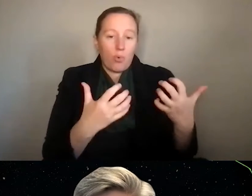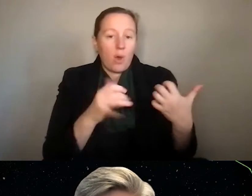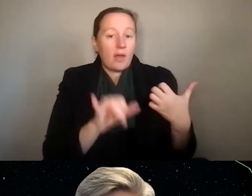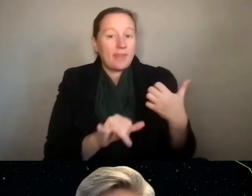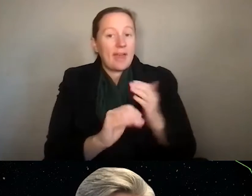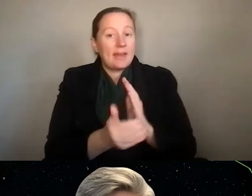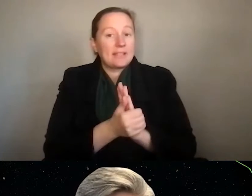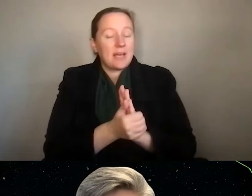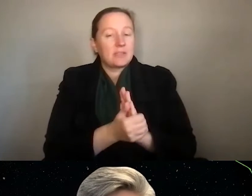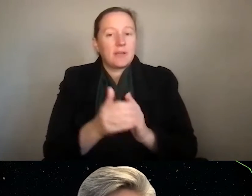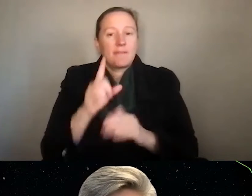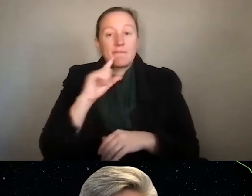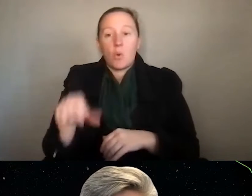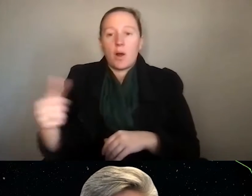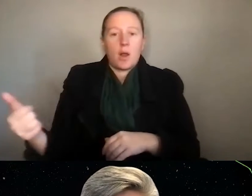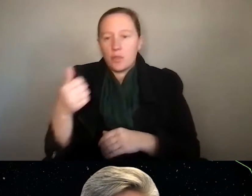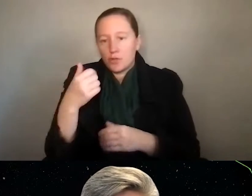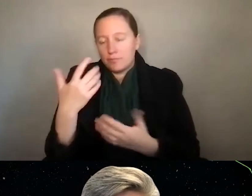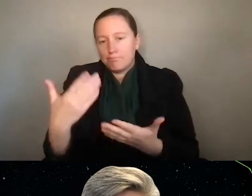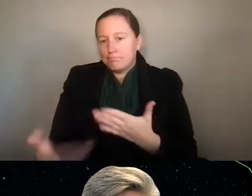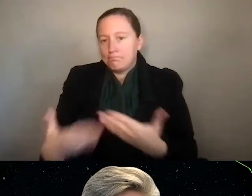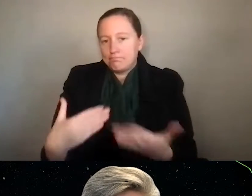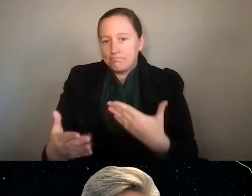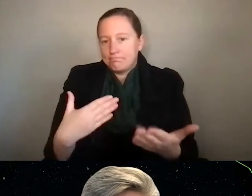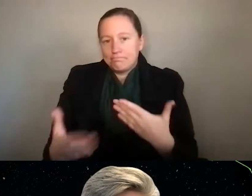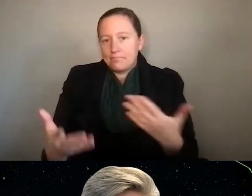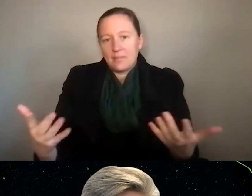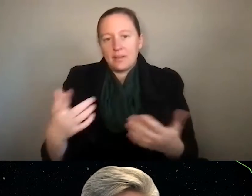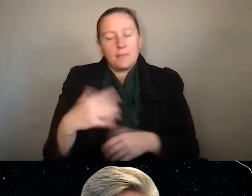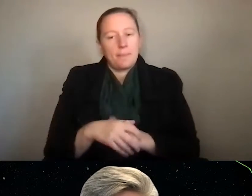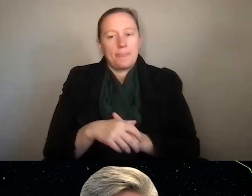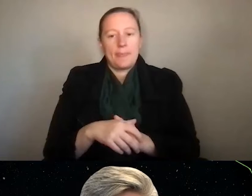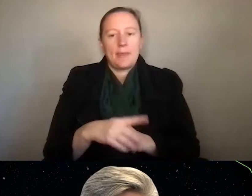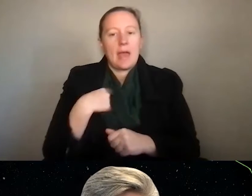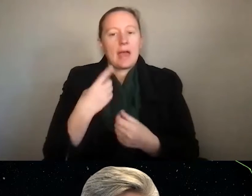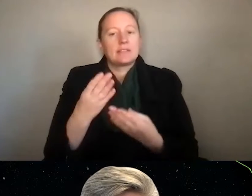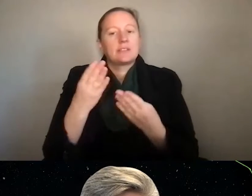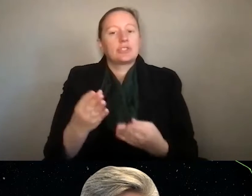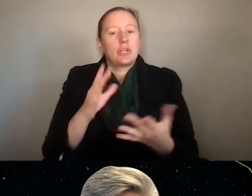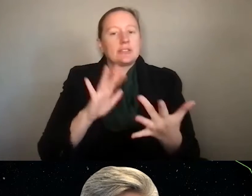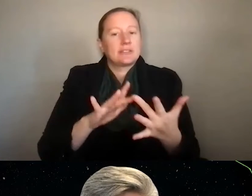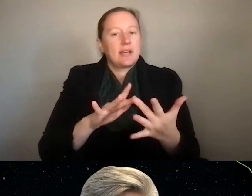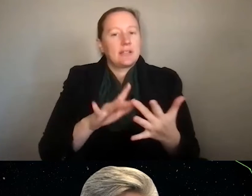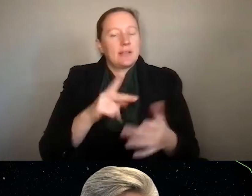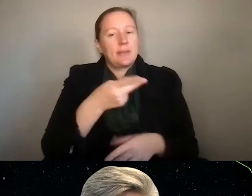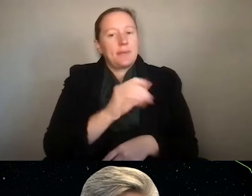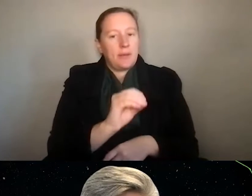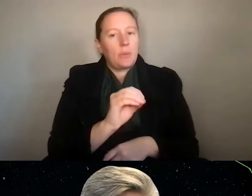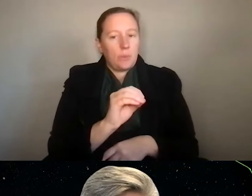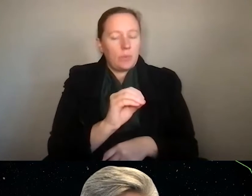for others, they don't. I would suggest that you reach out to the corresponding cognizant program